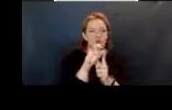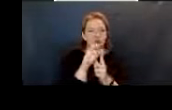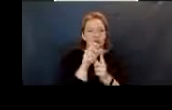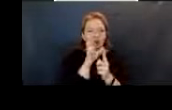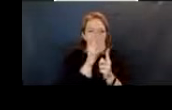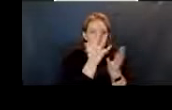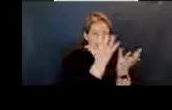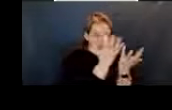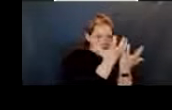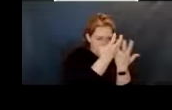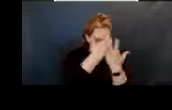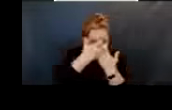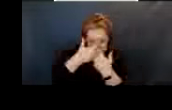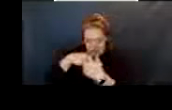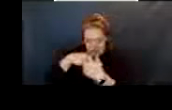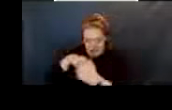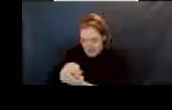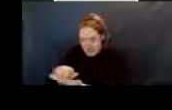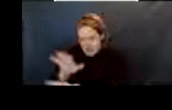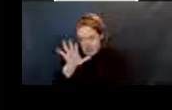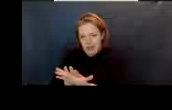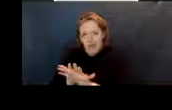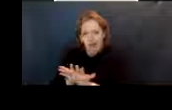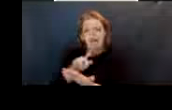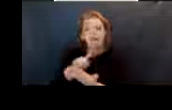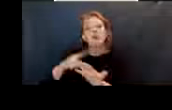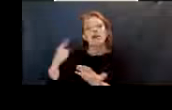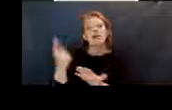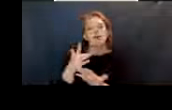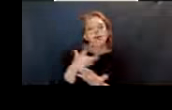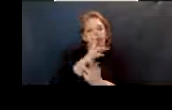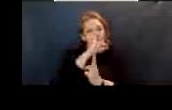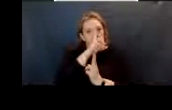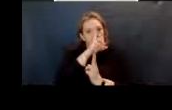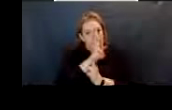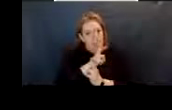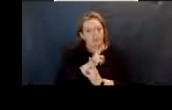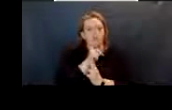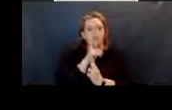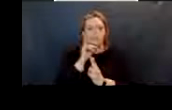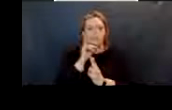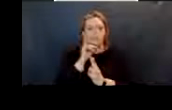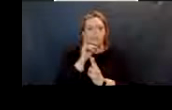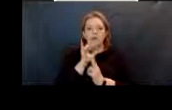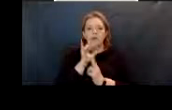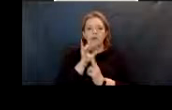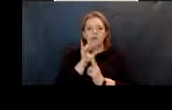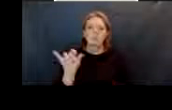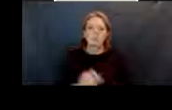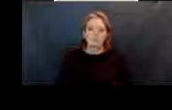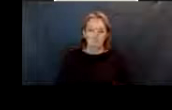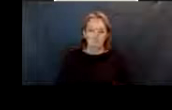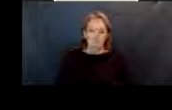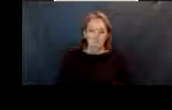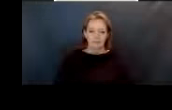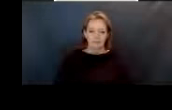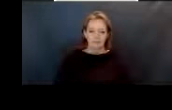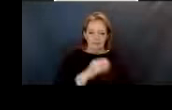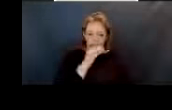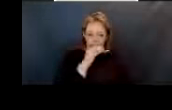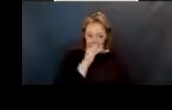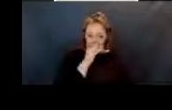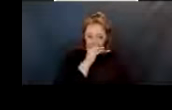coherence, but always privileging the science, you know, I think this is probably the most